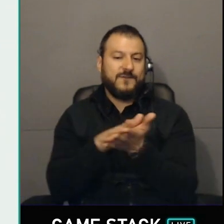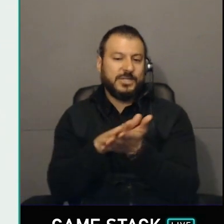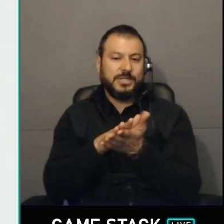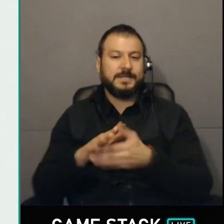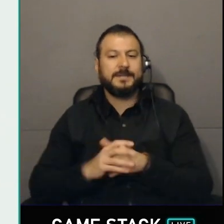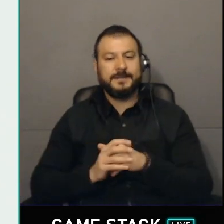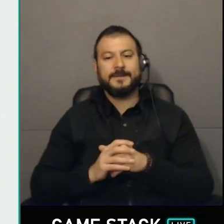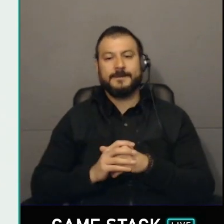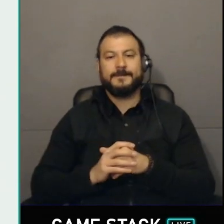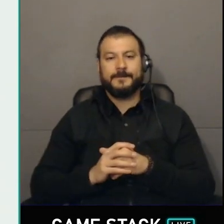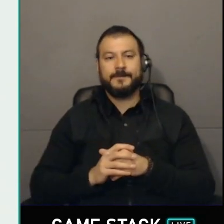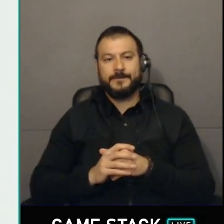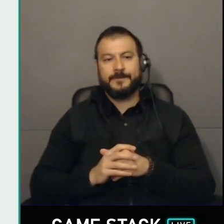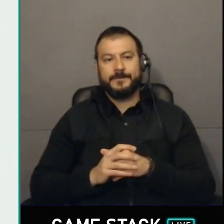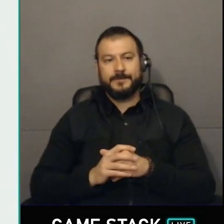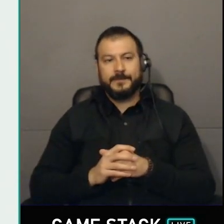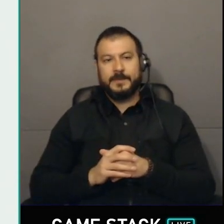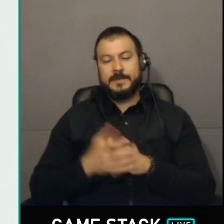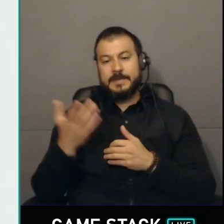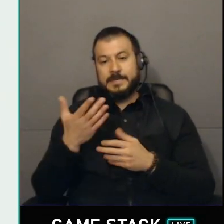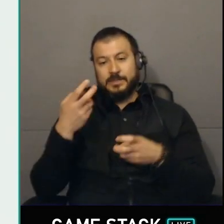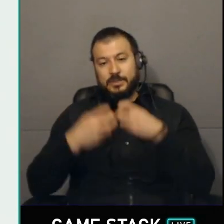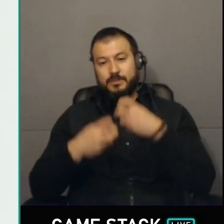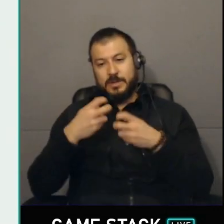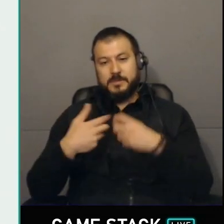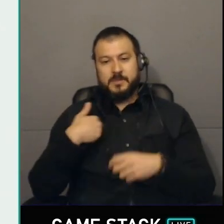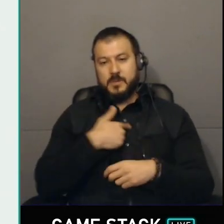Here's the problem that we have with friction